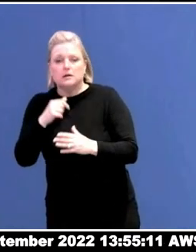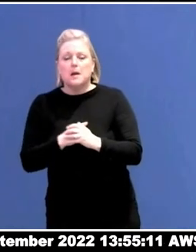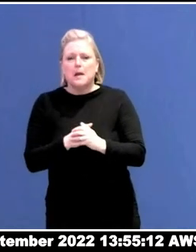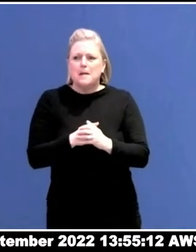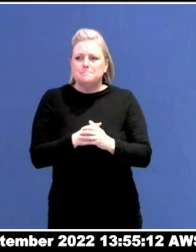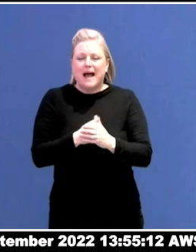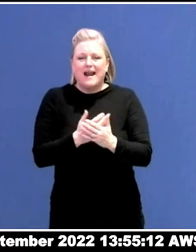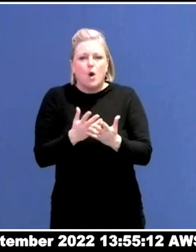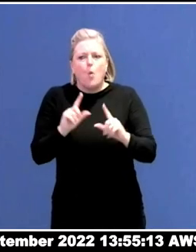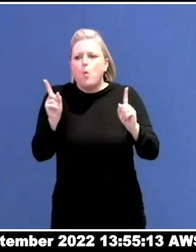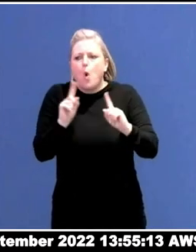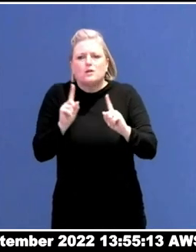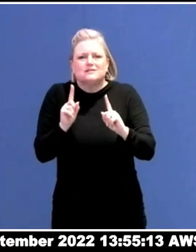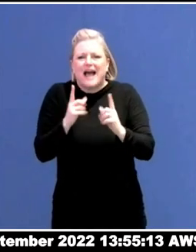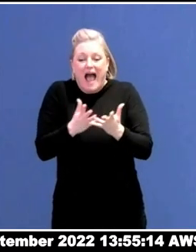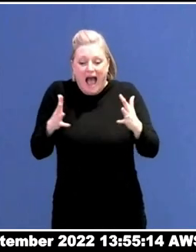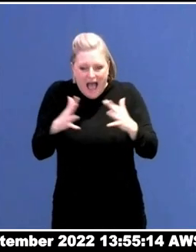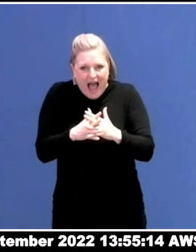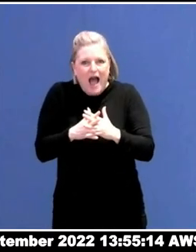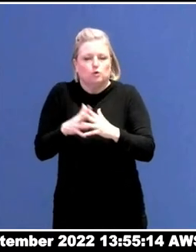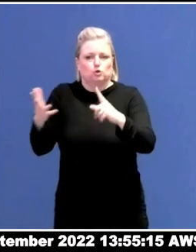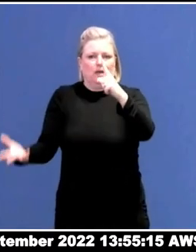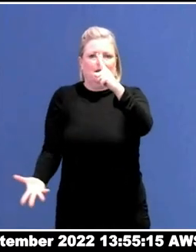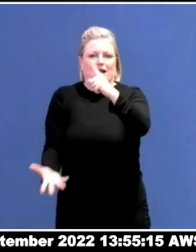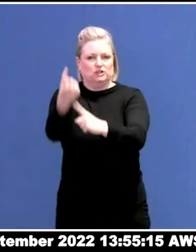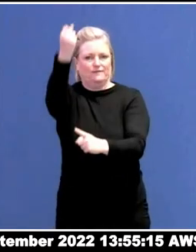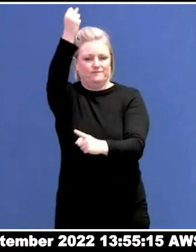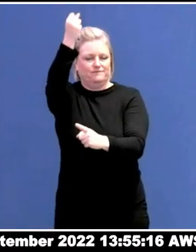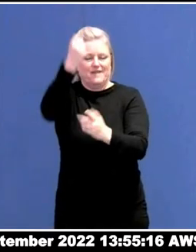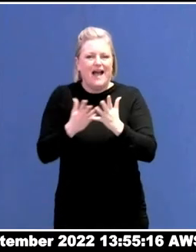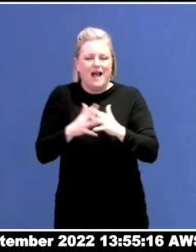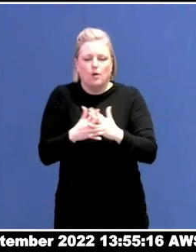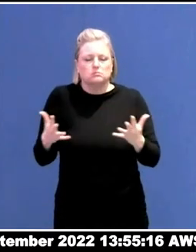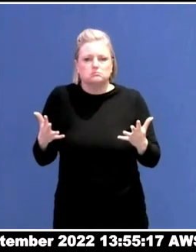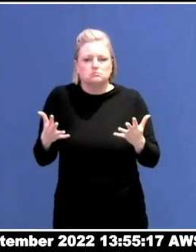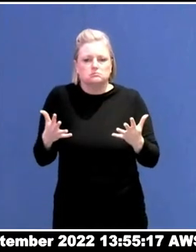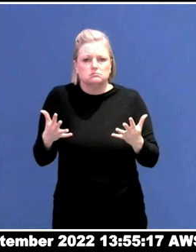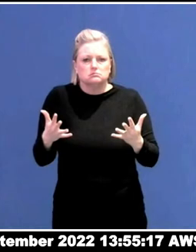We have to find a way, don't we, of bringing into these systems the expertise, the people